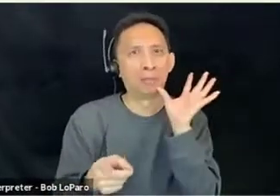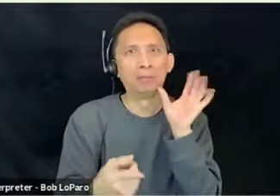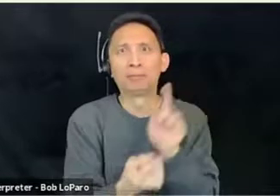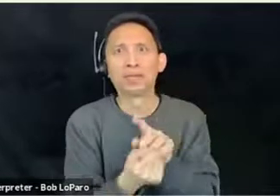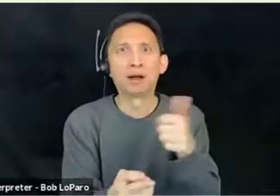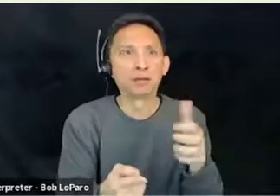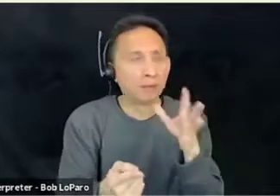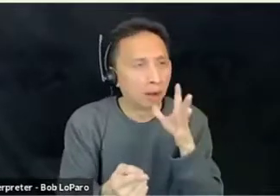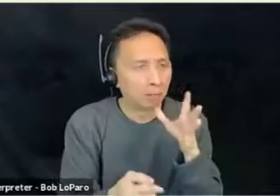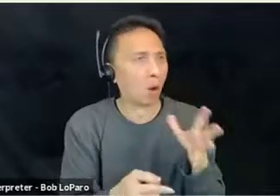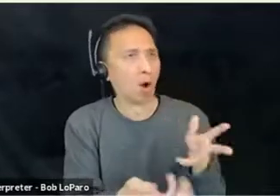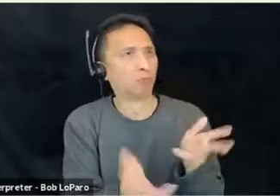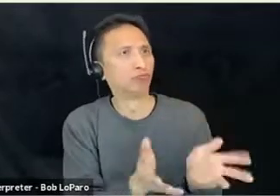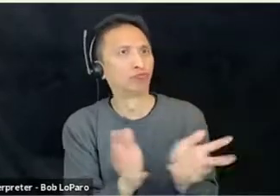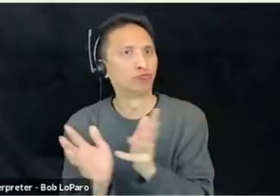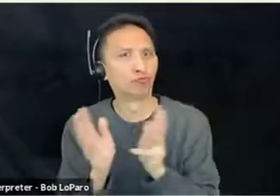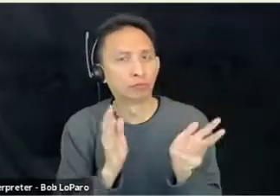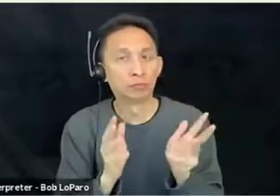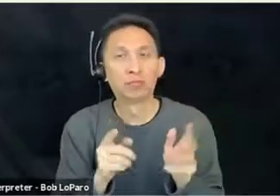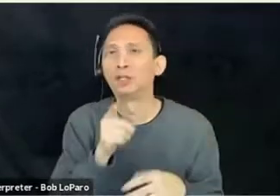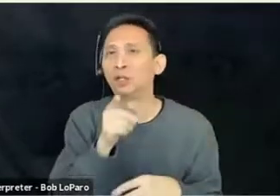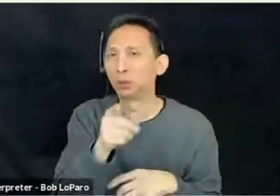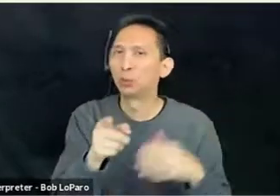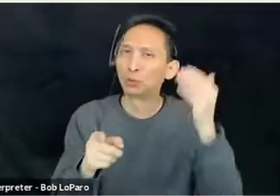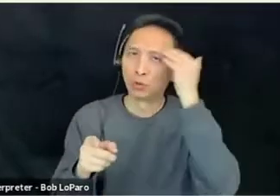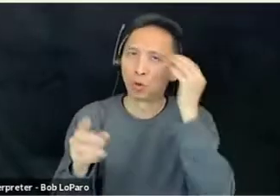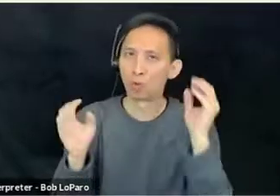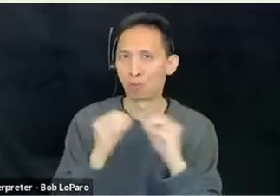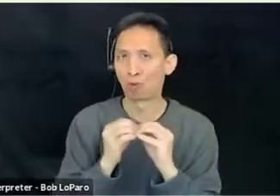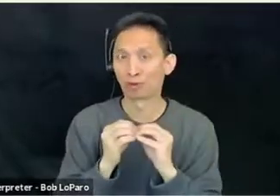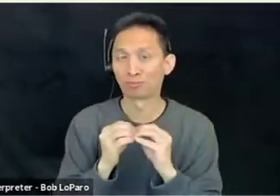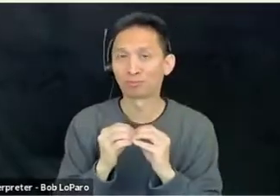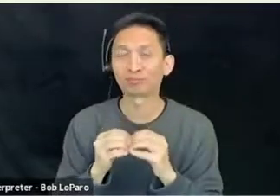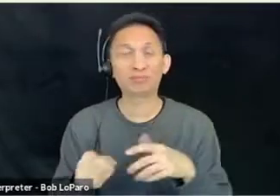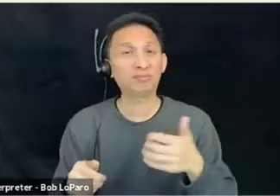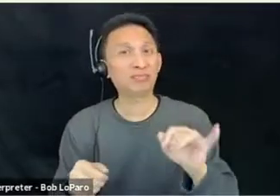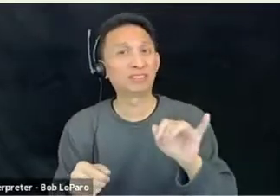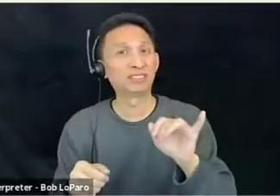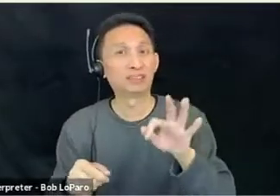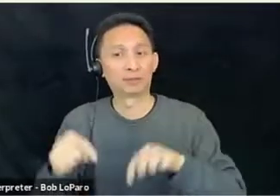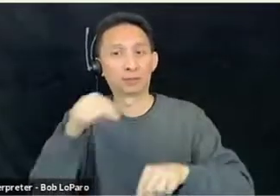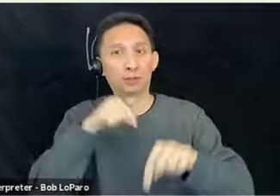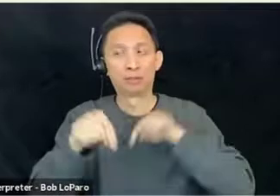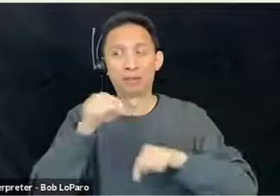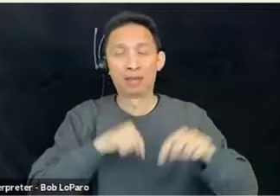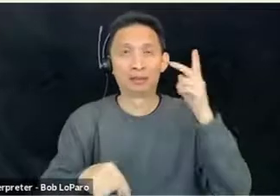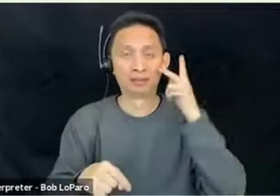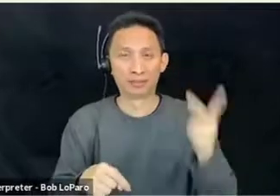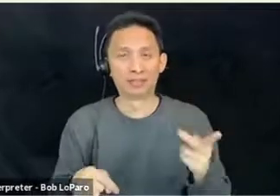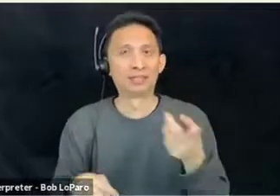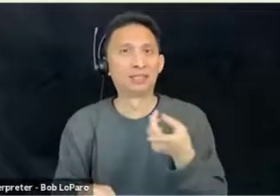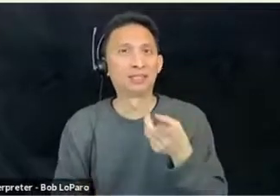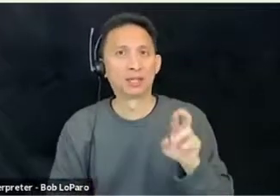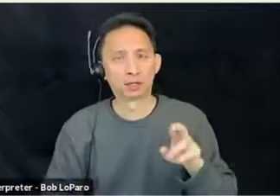And if you look back to many, many slides ago with Dr. Bose talking to those medical professionals